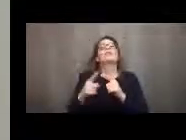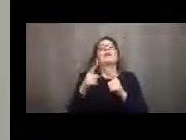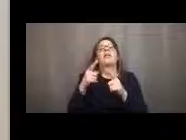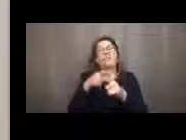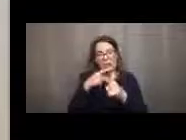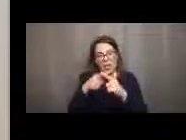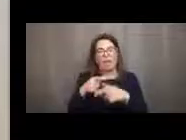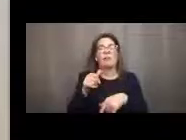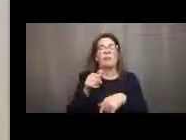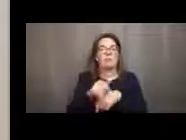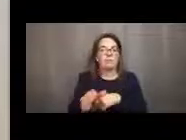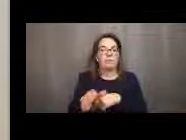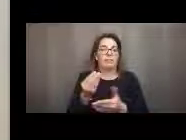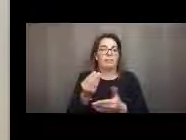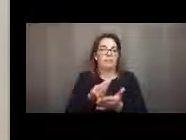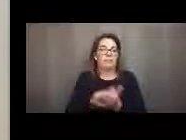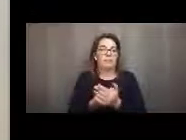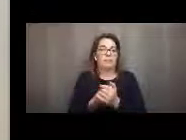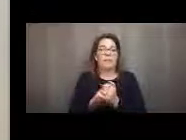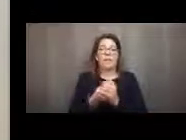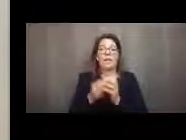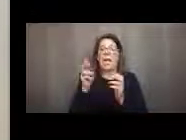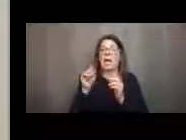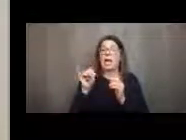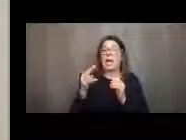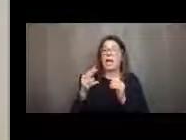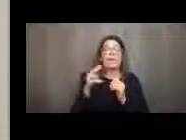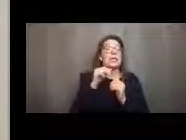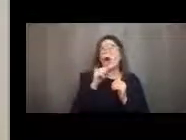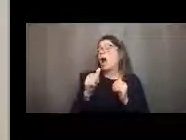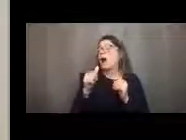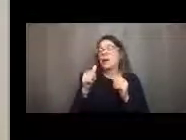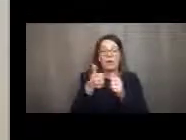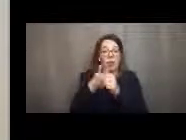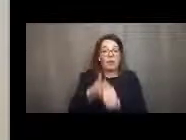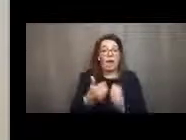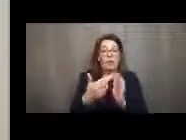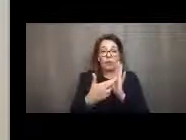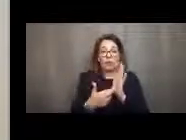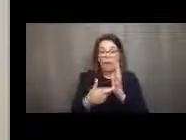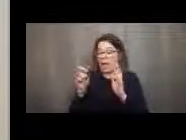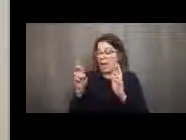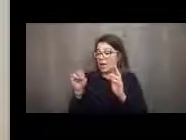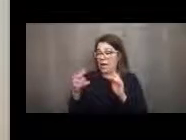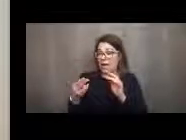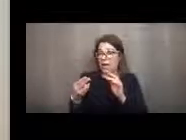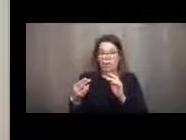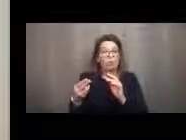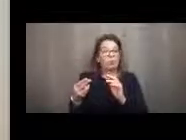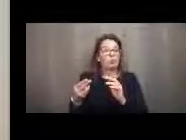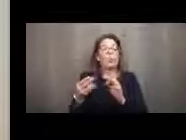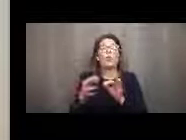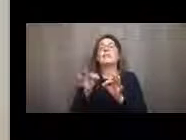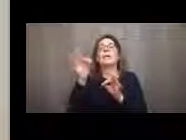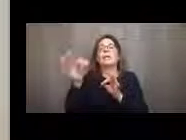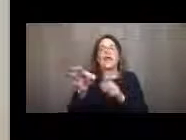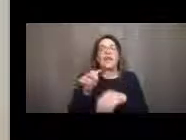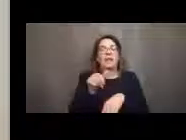So, noncompliance will cause either the NIH staff to delay the issuance of your award,